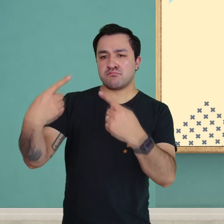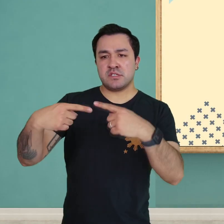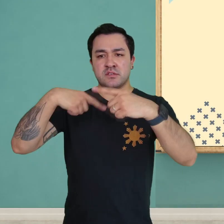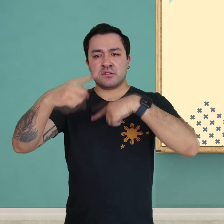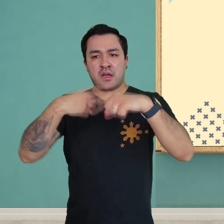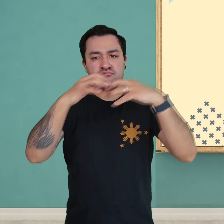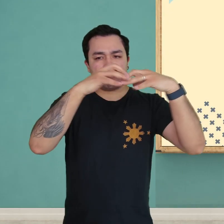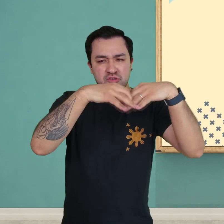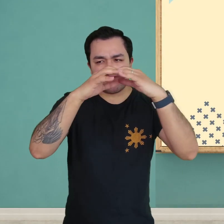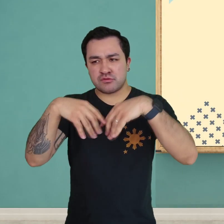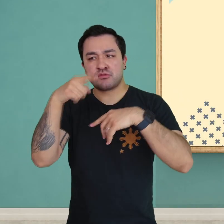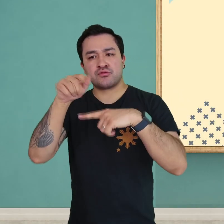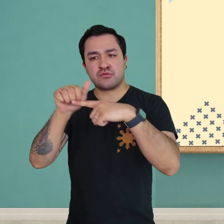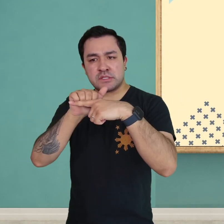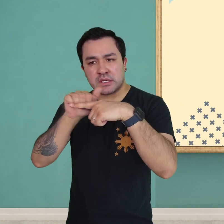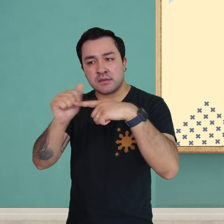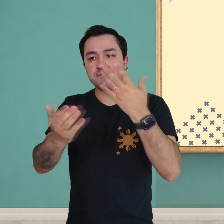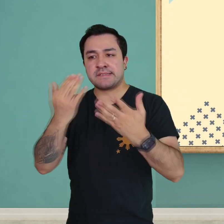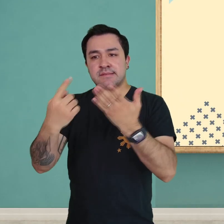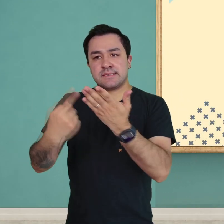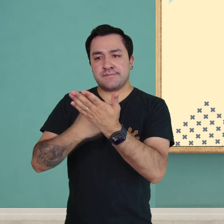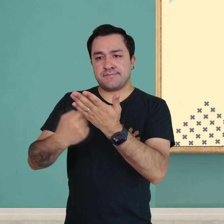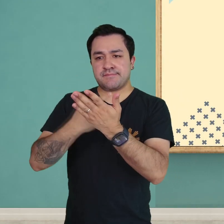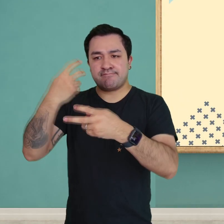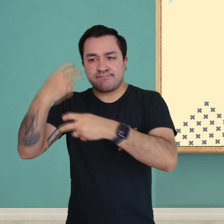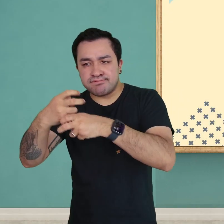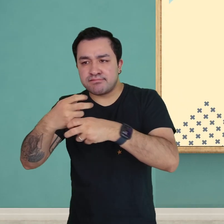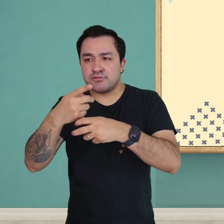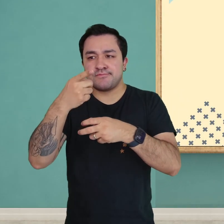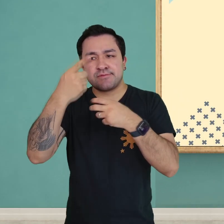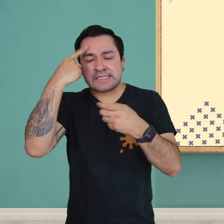As you practice breaking down signs and writing them using the five parameters,